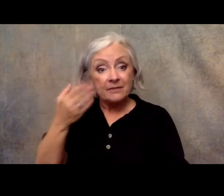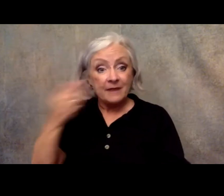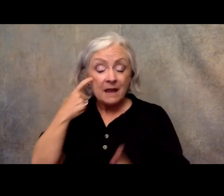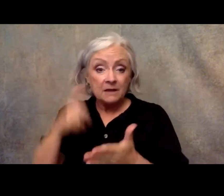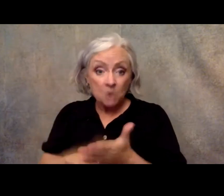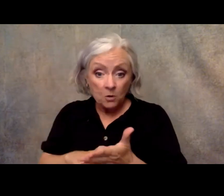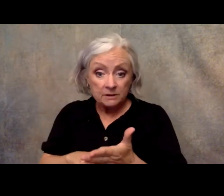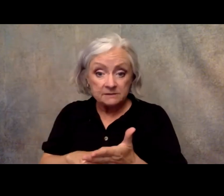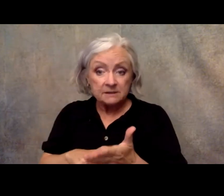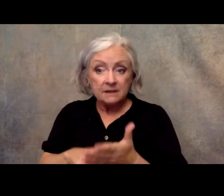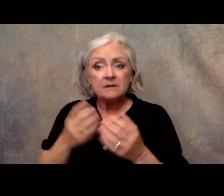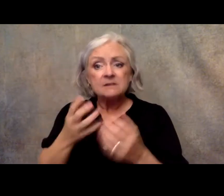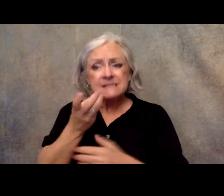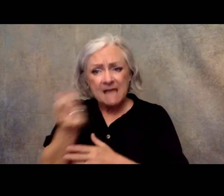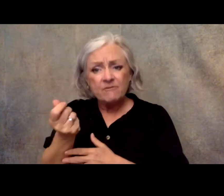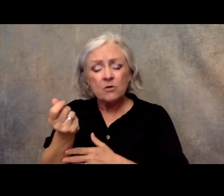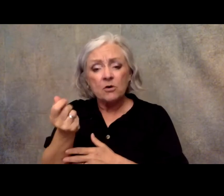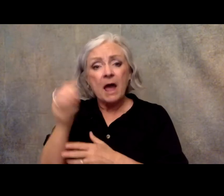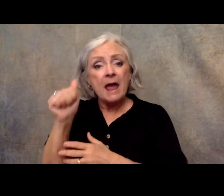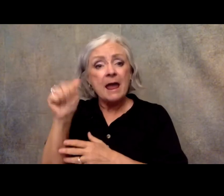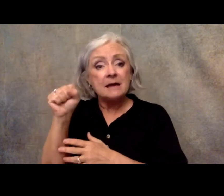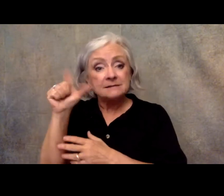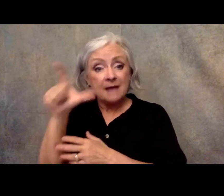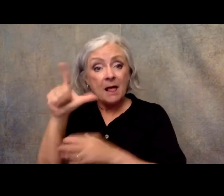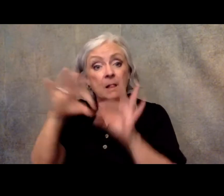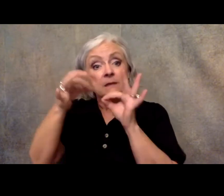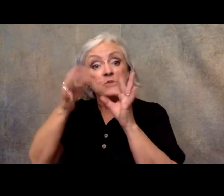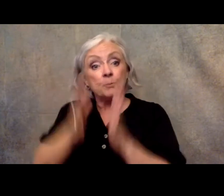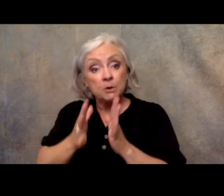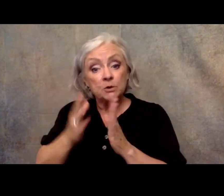a number of ASL interpreters who are using the duet feature